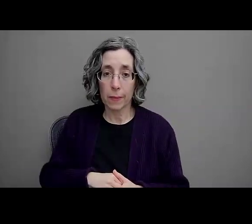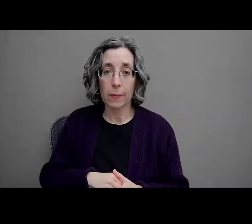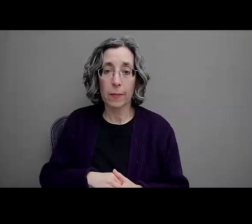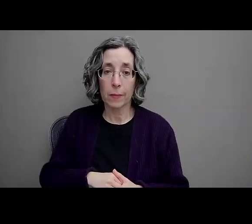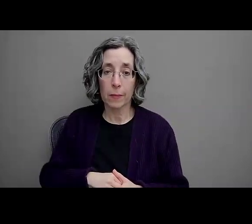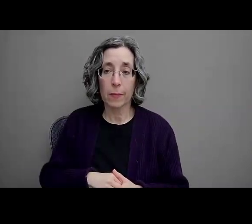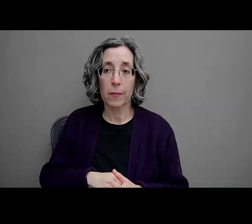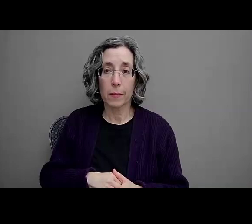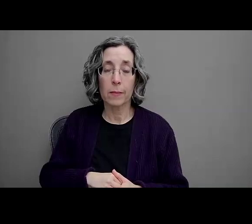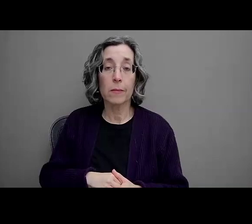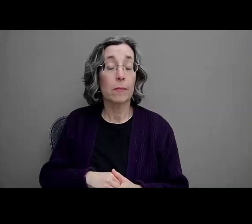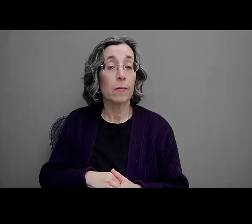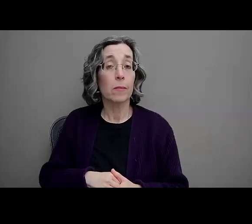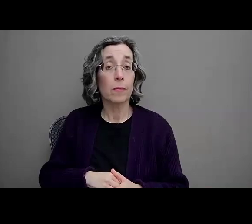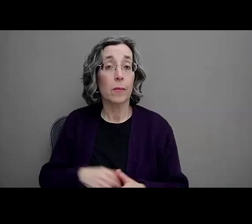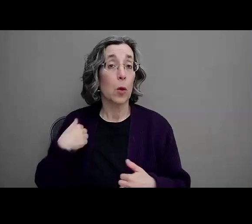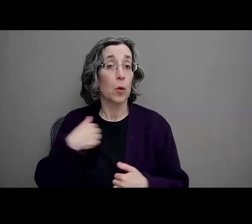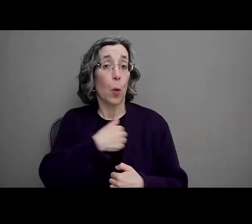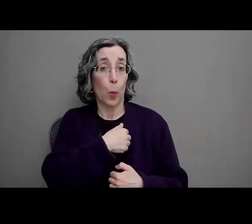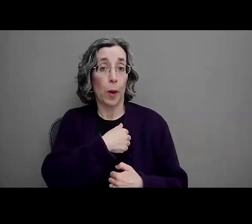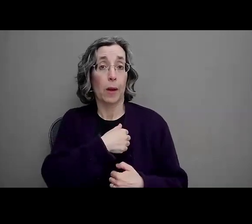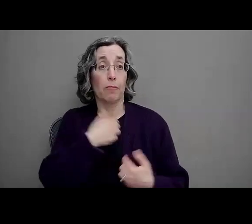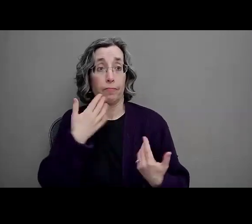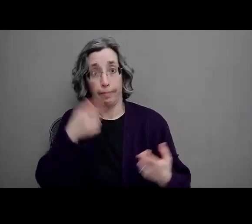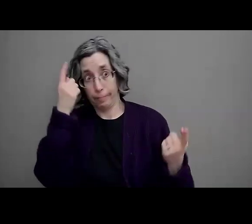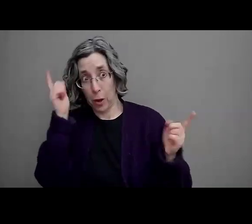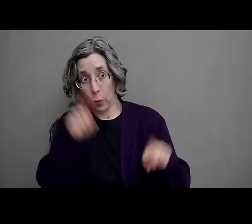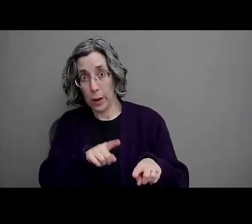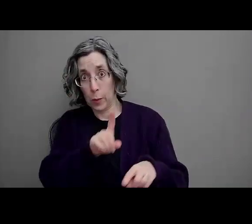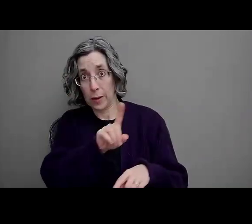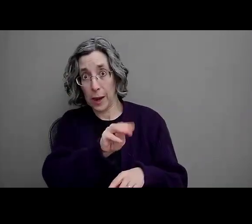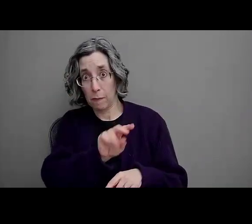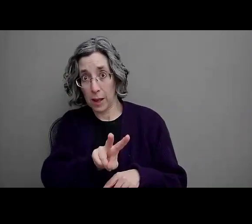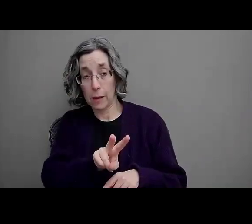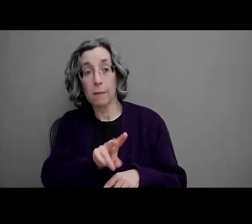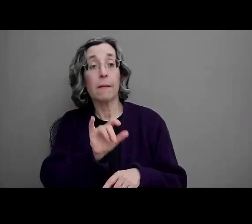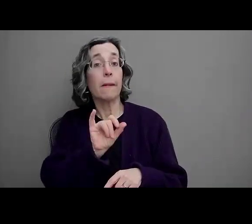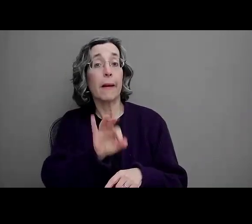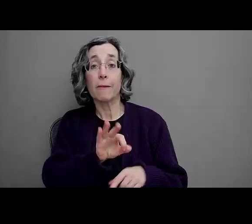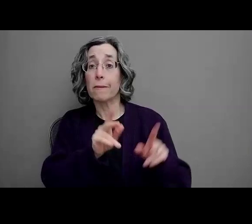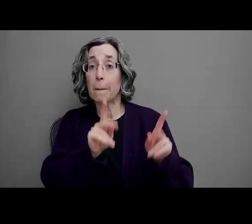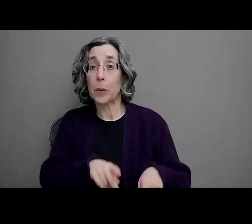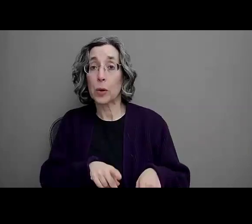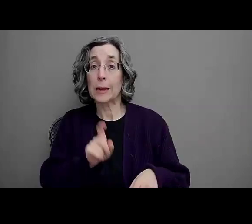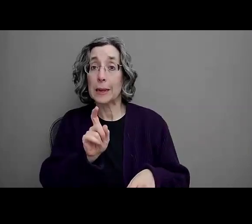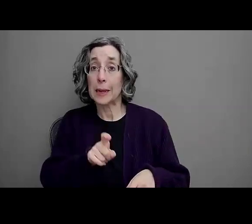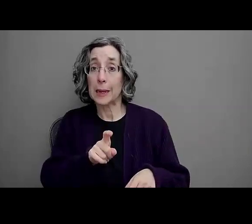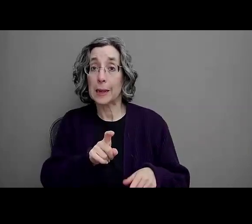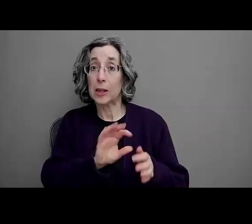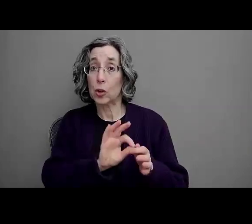unfortunately. So we have made an agreement with the DMV that people who